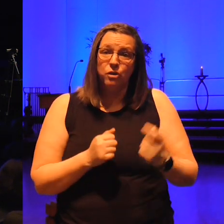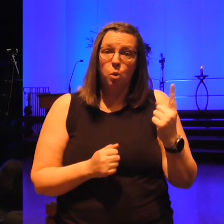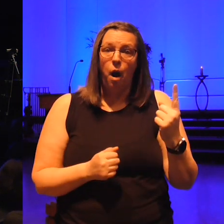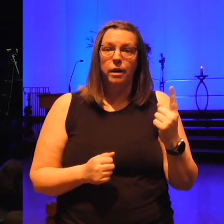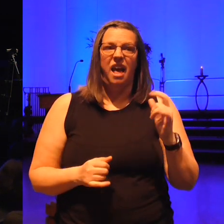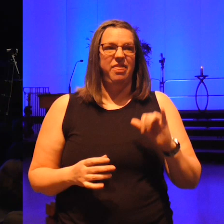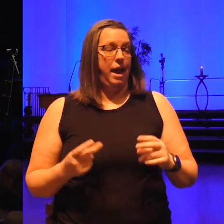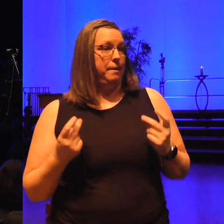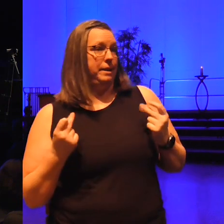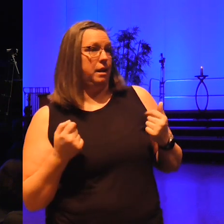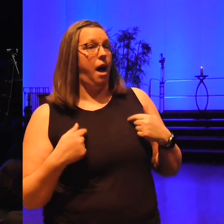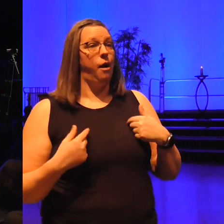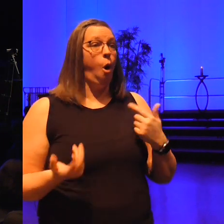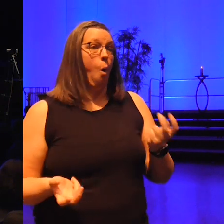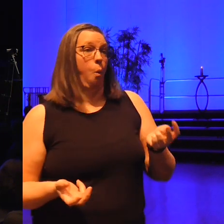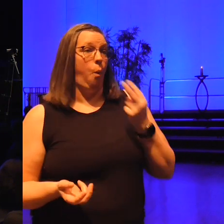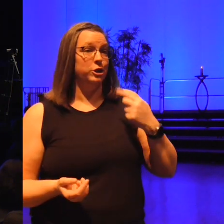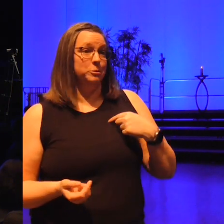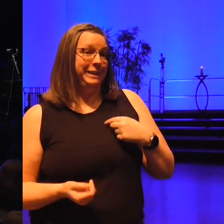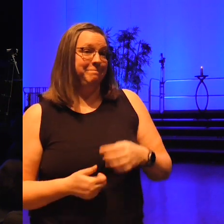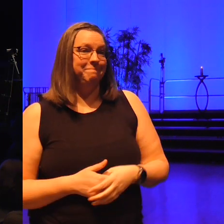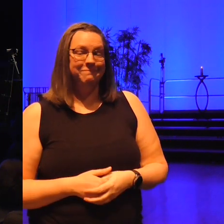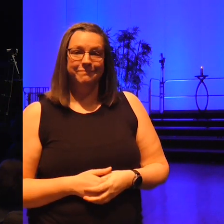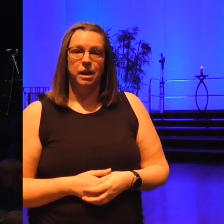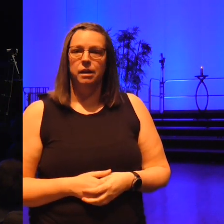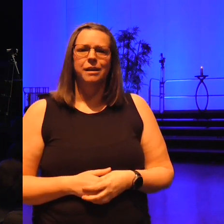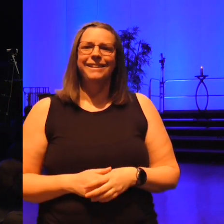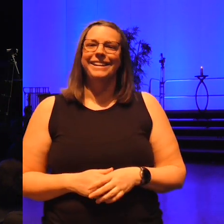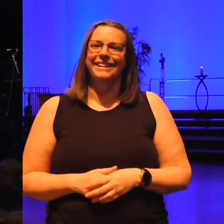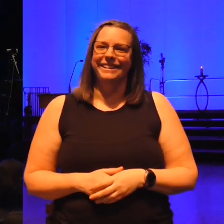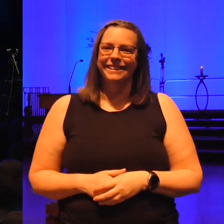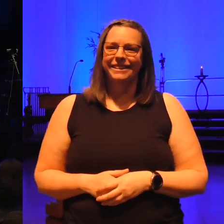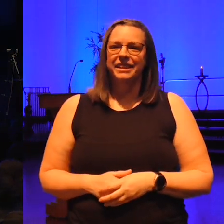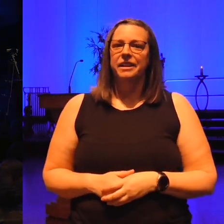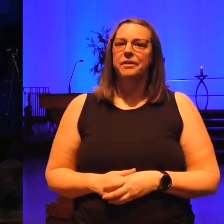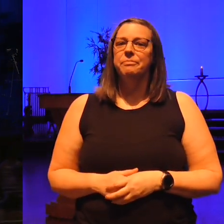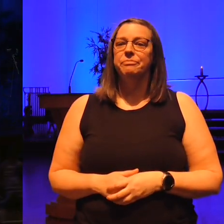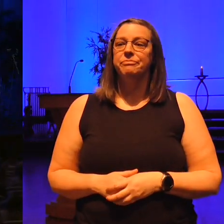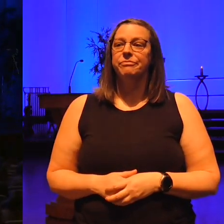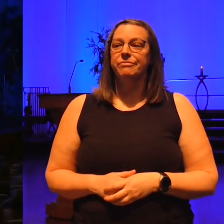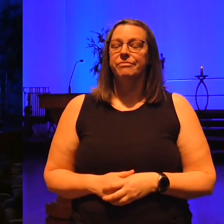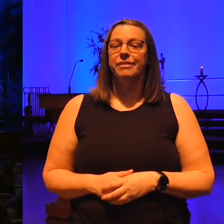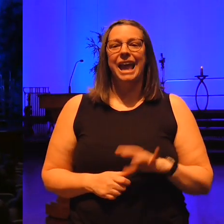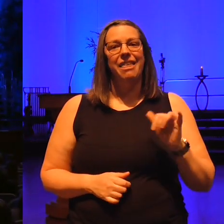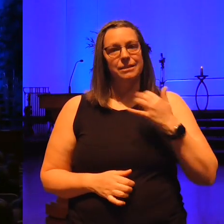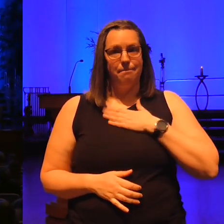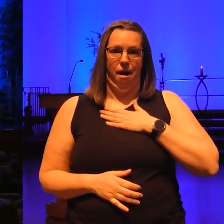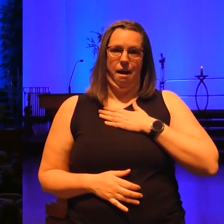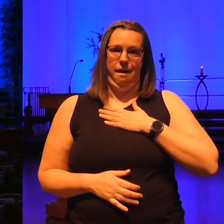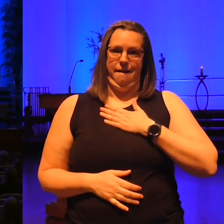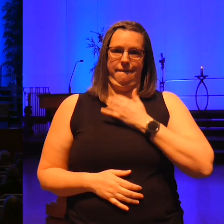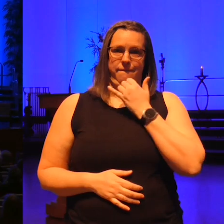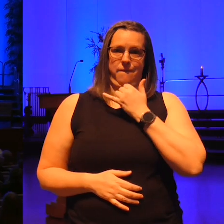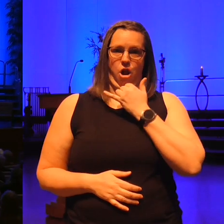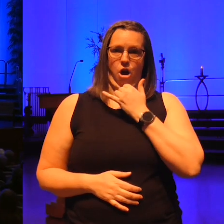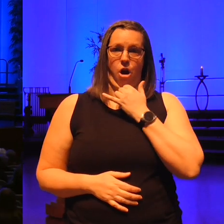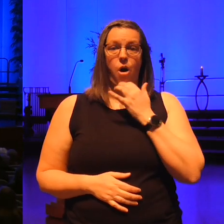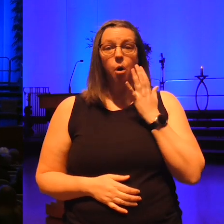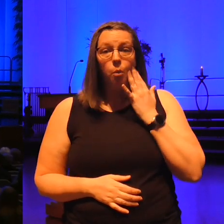me and this is a FL a for me because it can cause me sometimes to resist